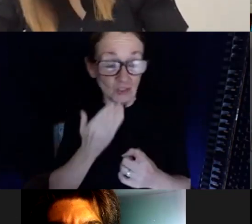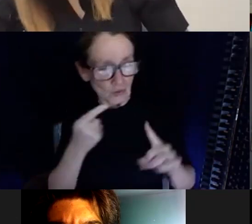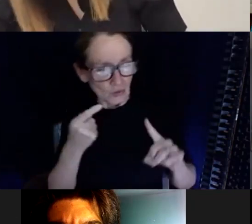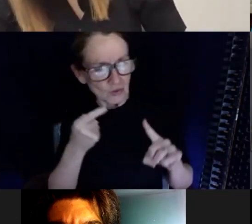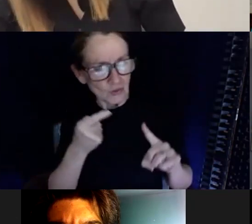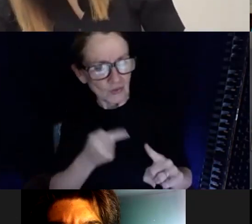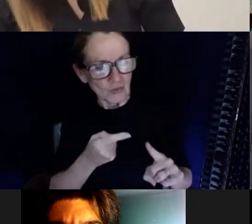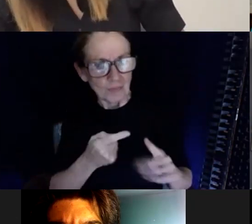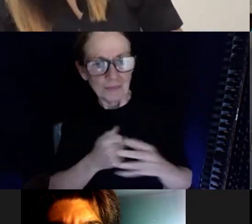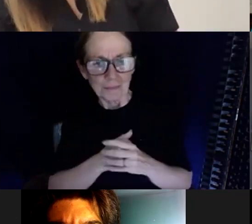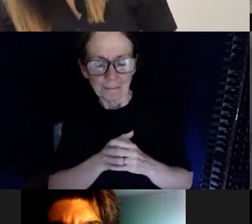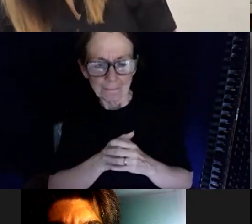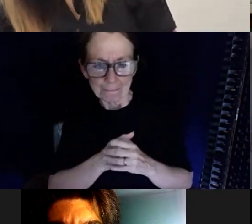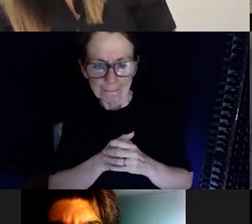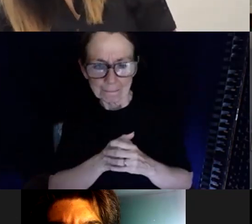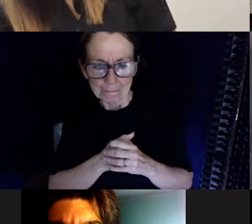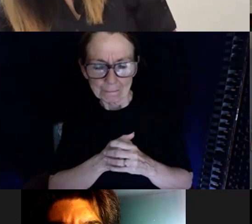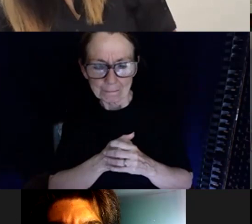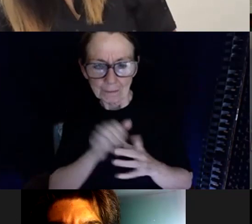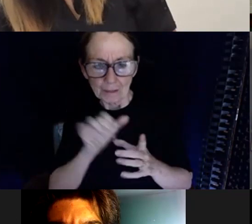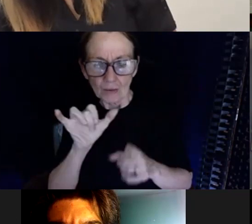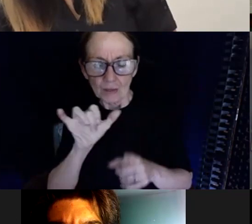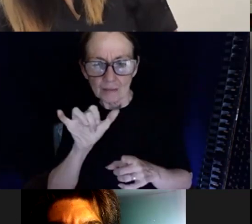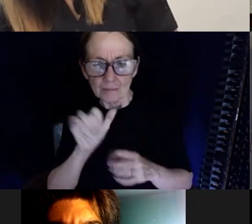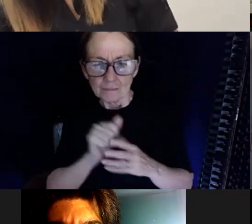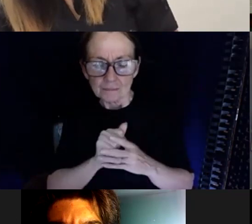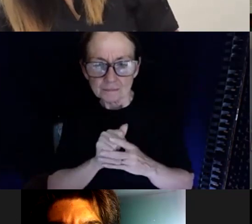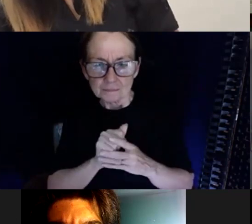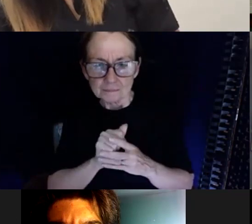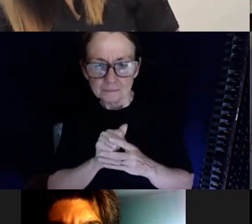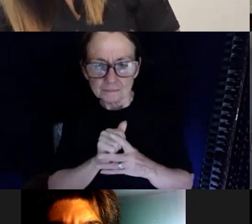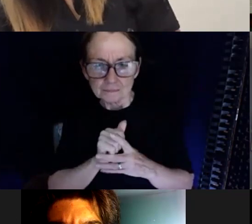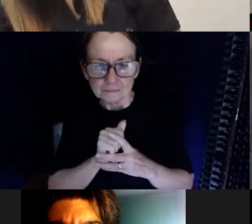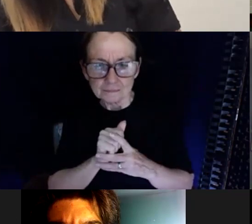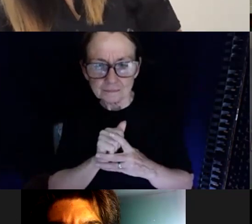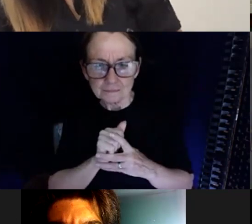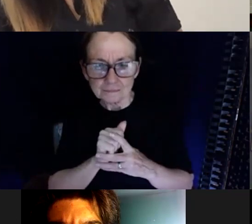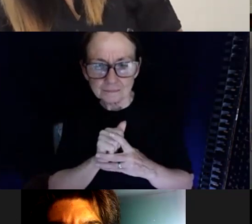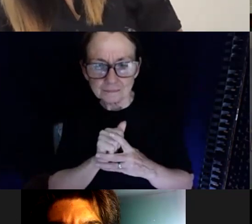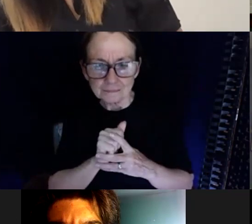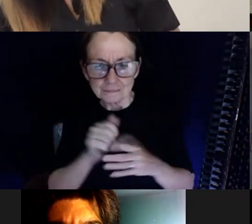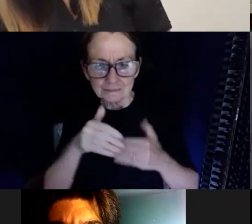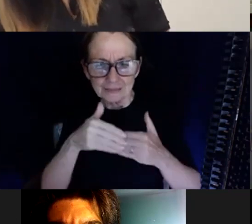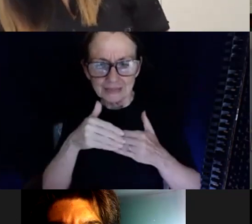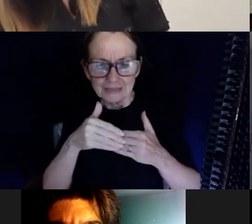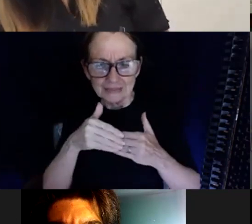PERHAPS WE COULD HAVE -- MAYBE WE COULD HAVE INFORMAL MEETING NOTES.